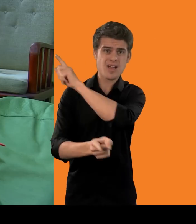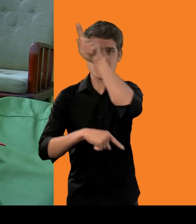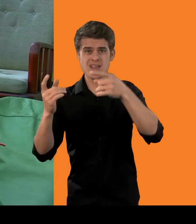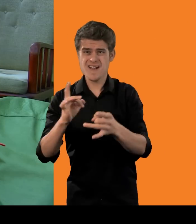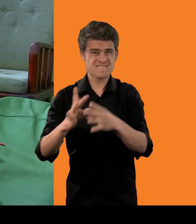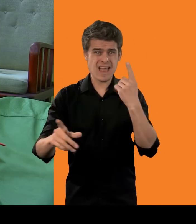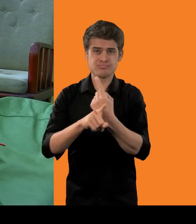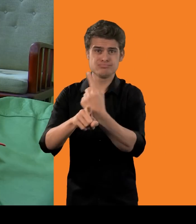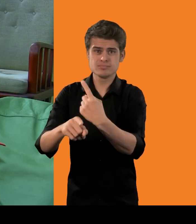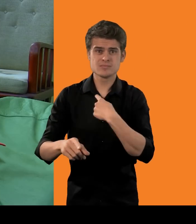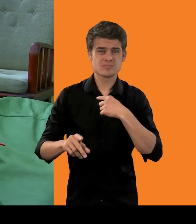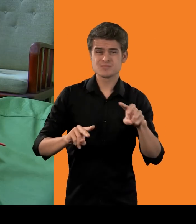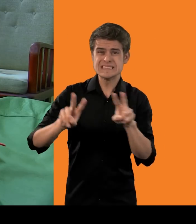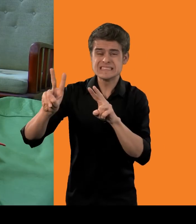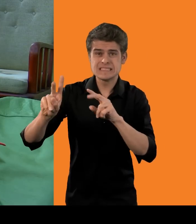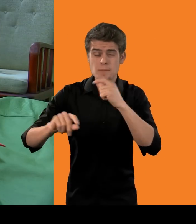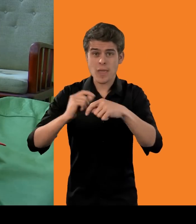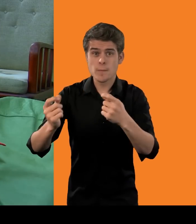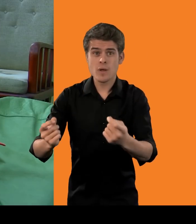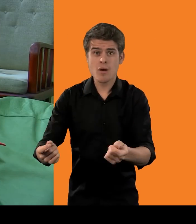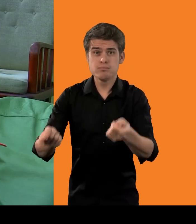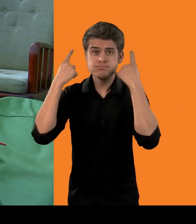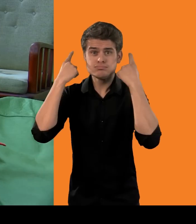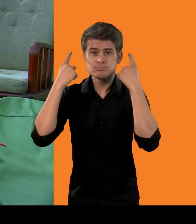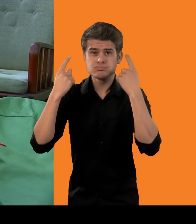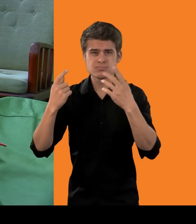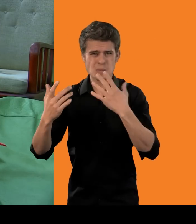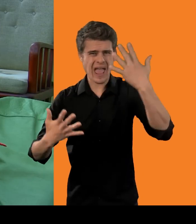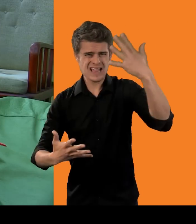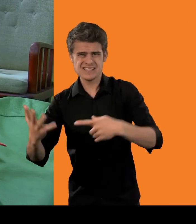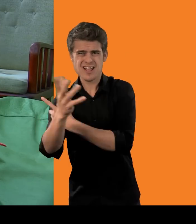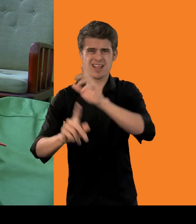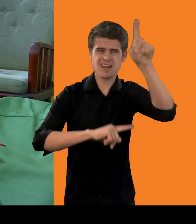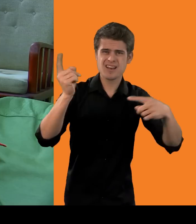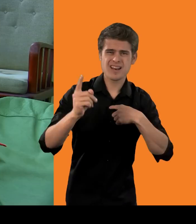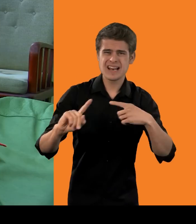so they speak really fast and they’re like “eh, eh”. I’m just trying to understand them